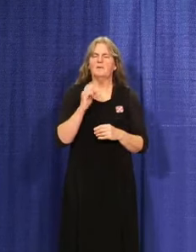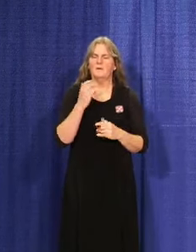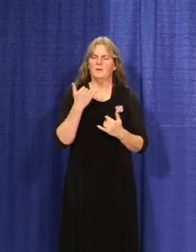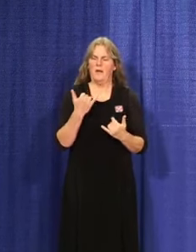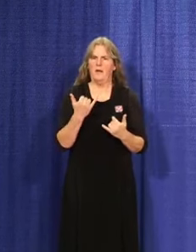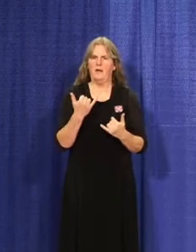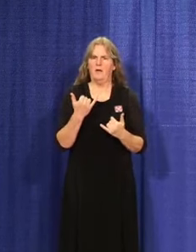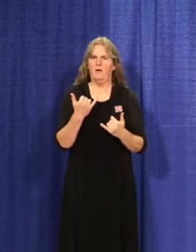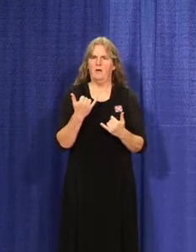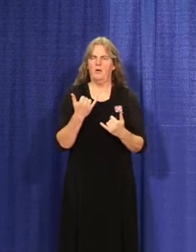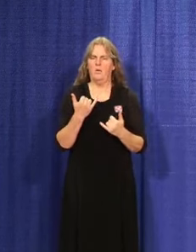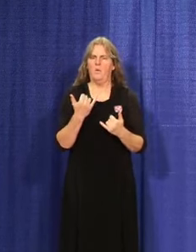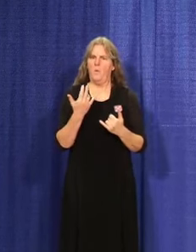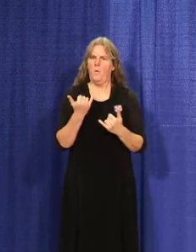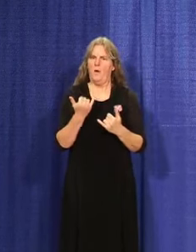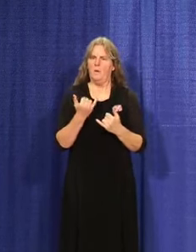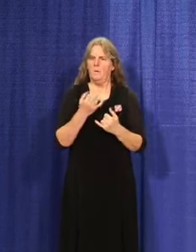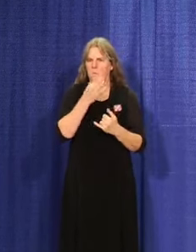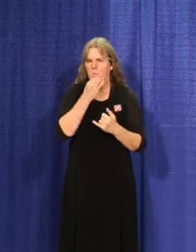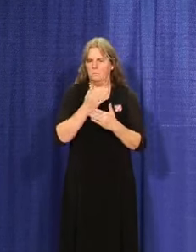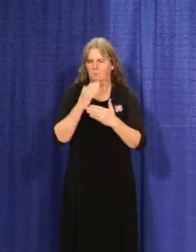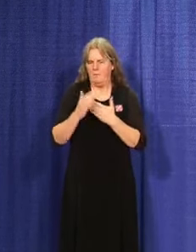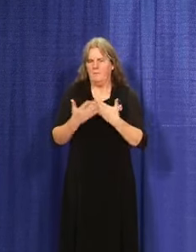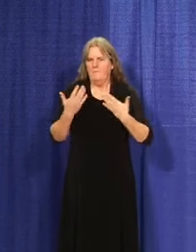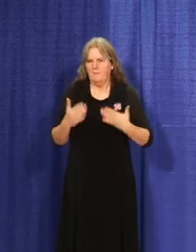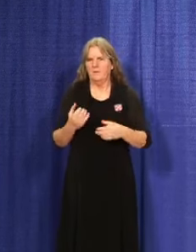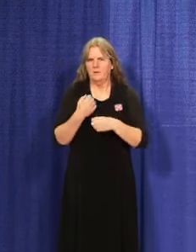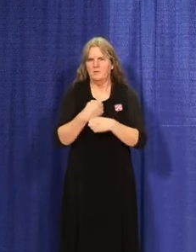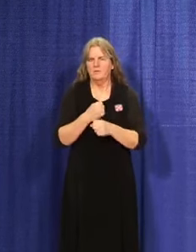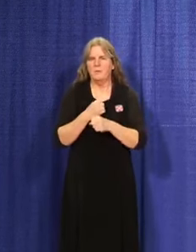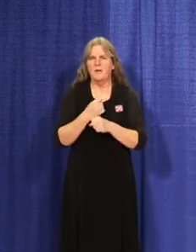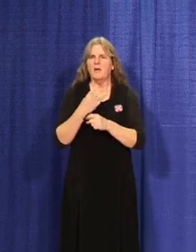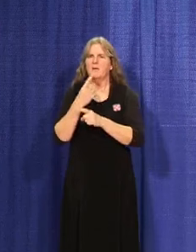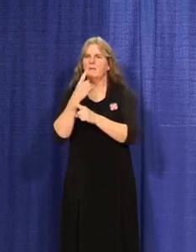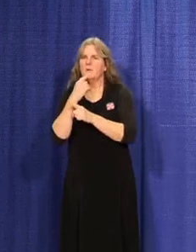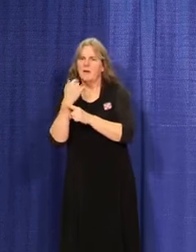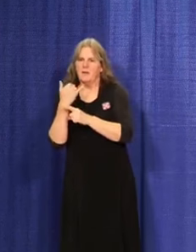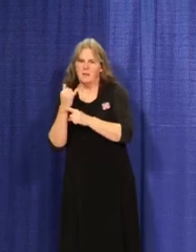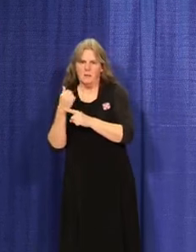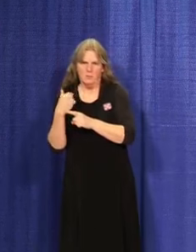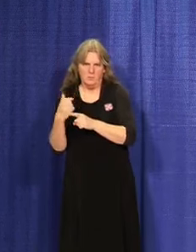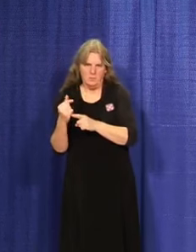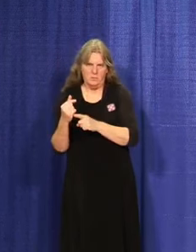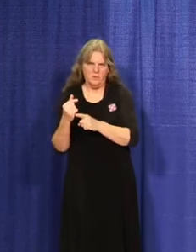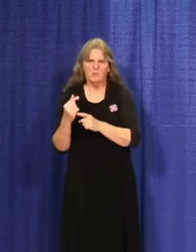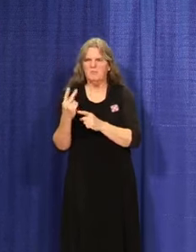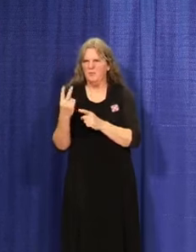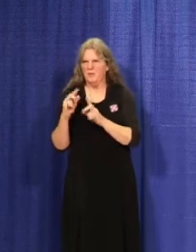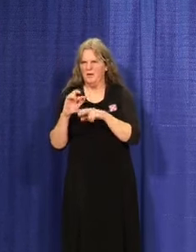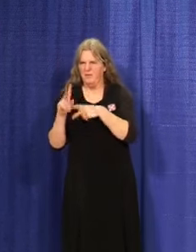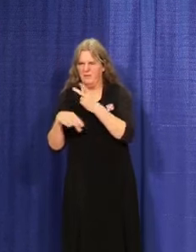finalize very soon. One is just for people either returning to work or to